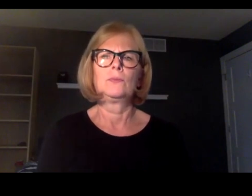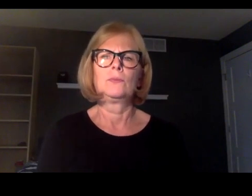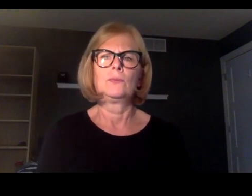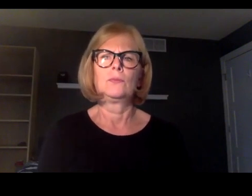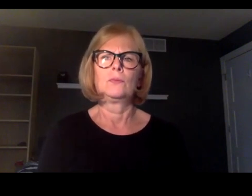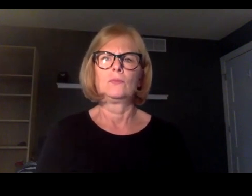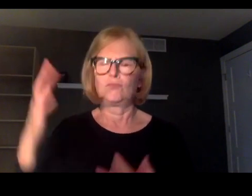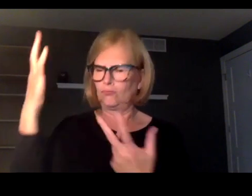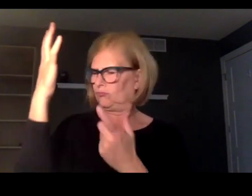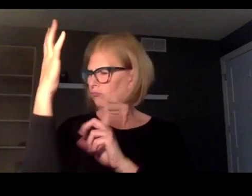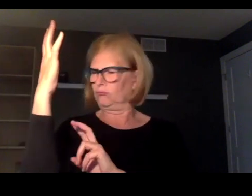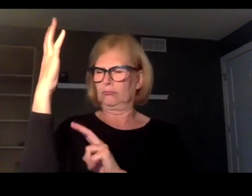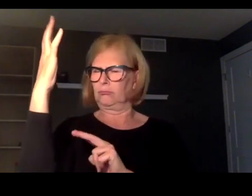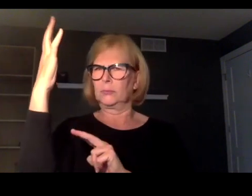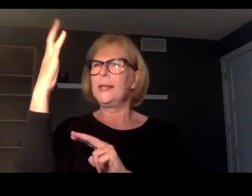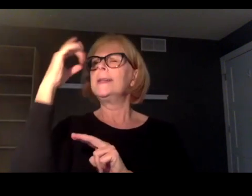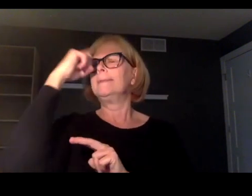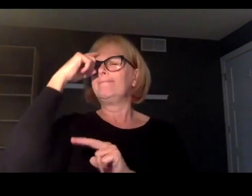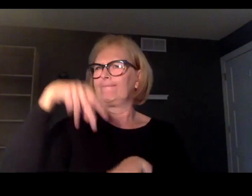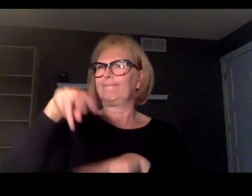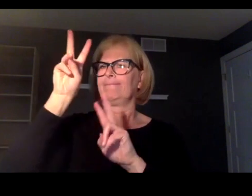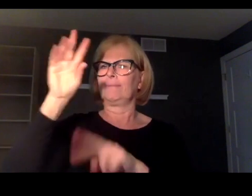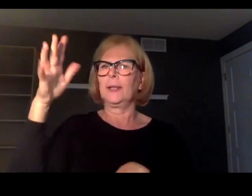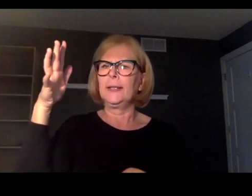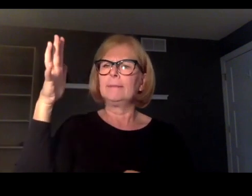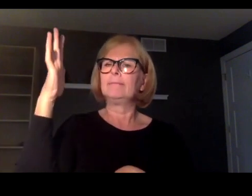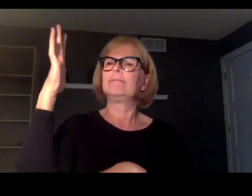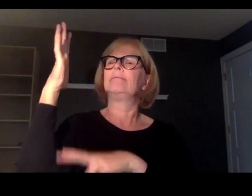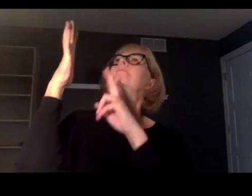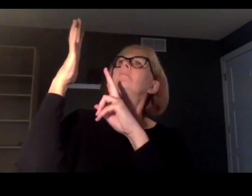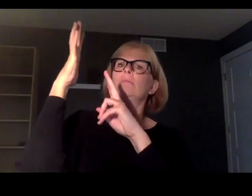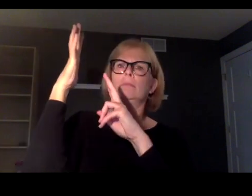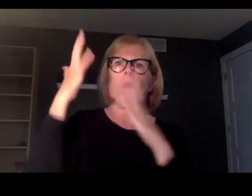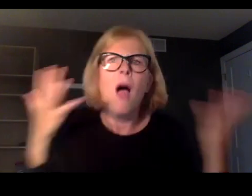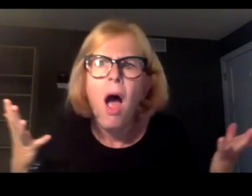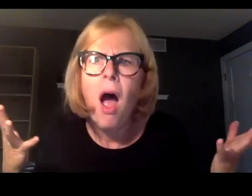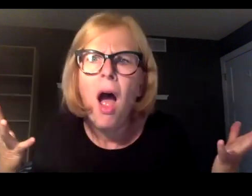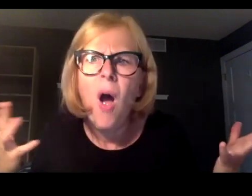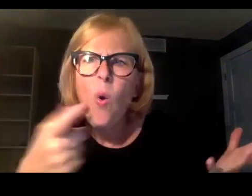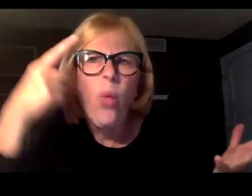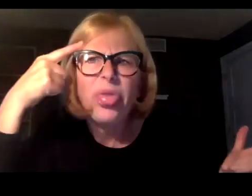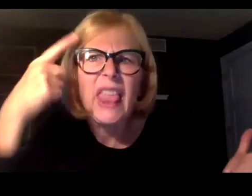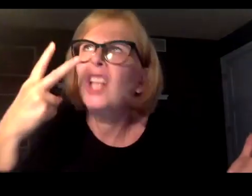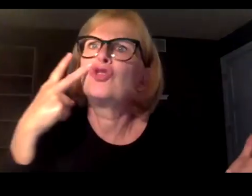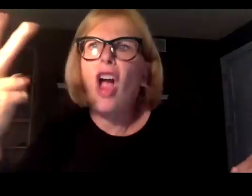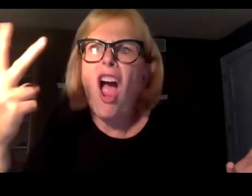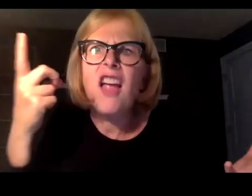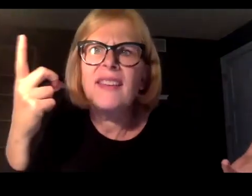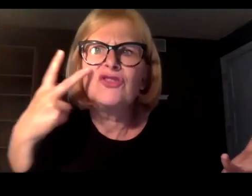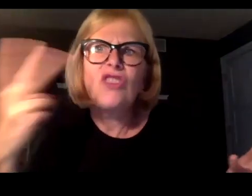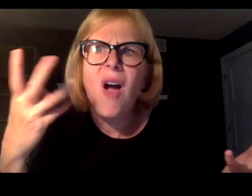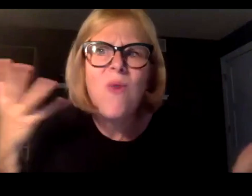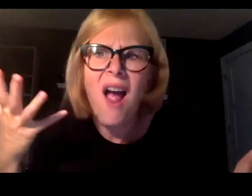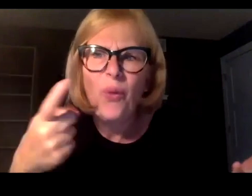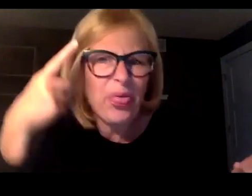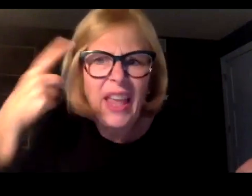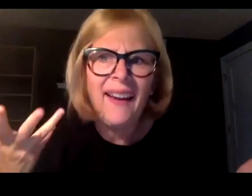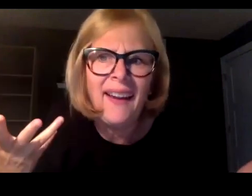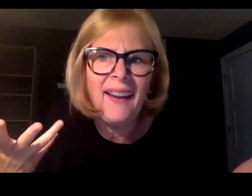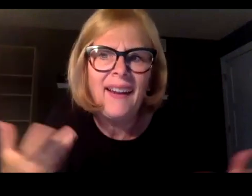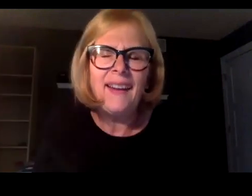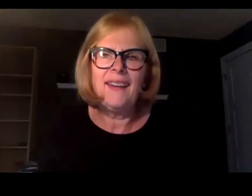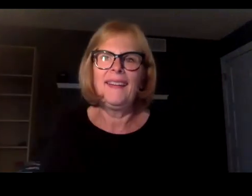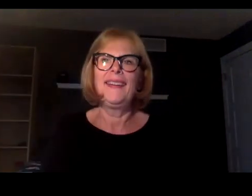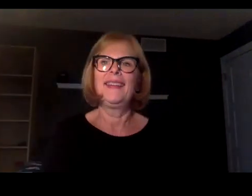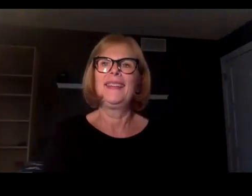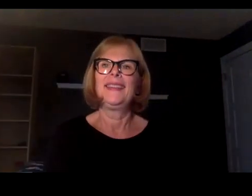Then he looked up into the tree. And what do you think he saw?